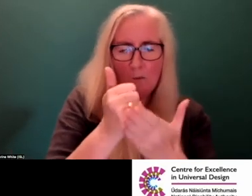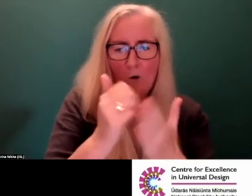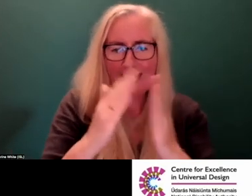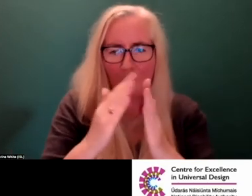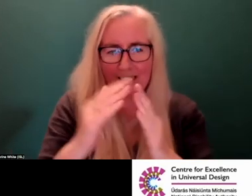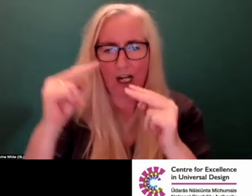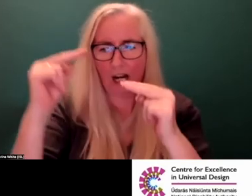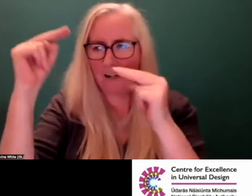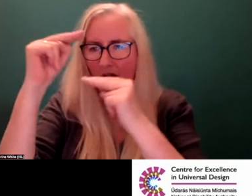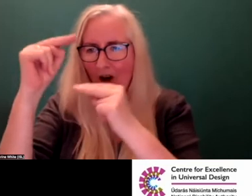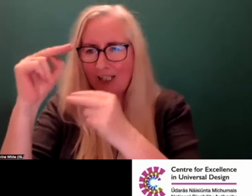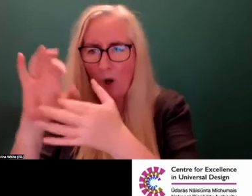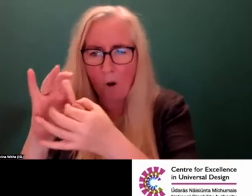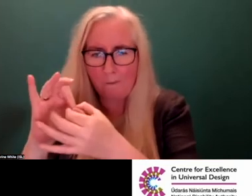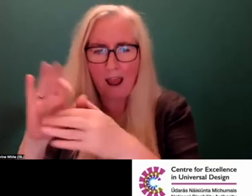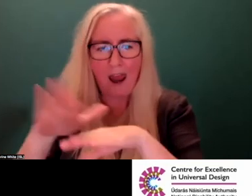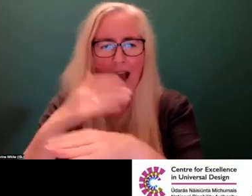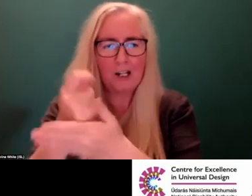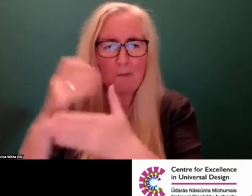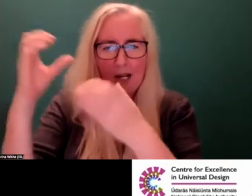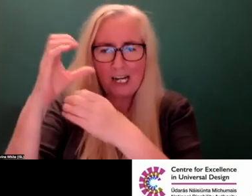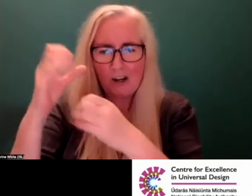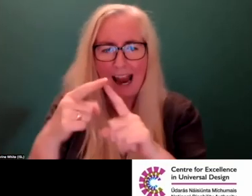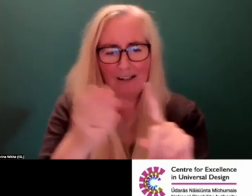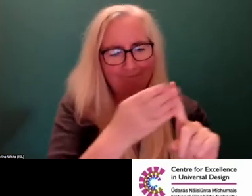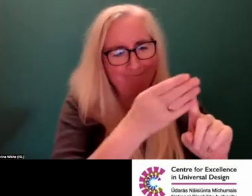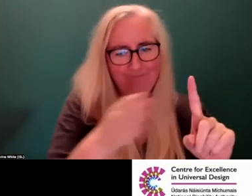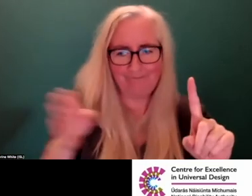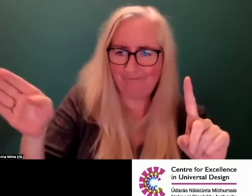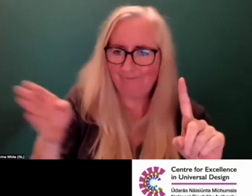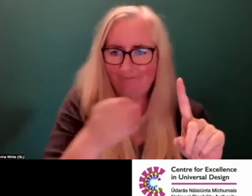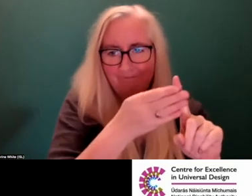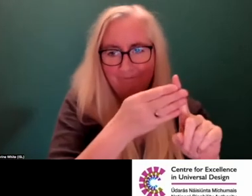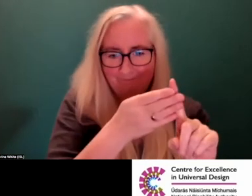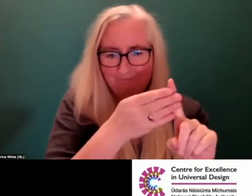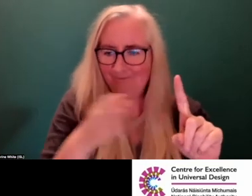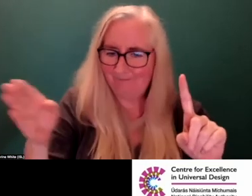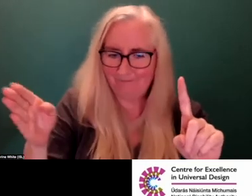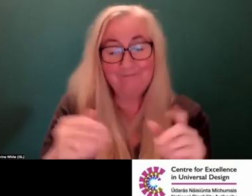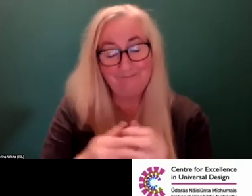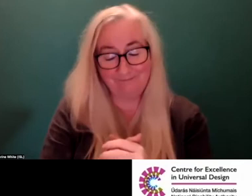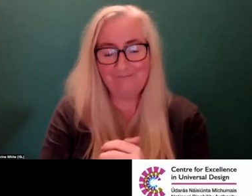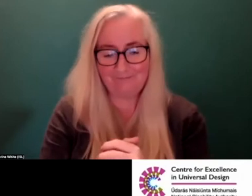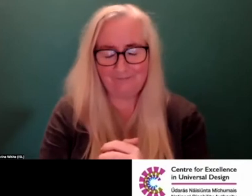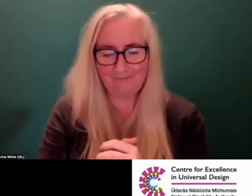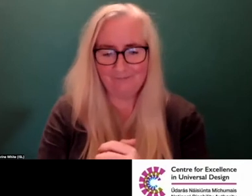housing and nursing homes, long term care, and the overall continuum of housing and care? That's a big question.